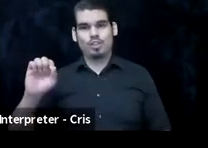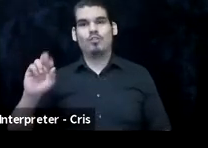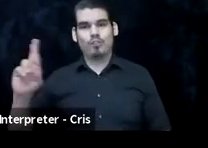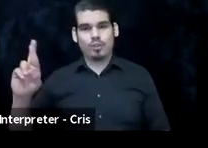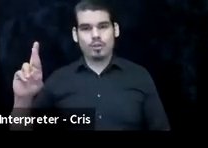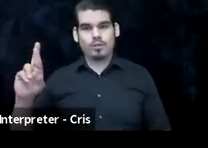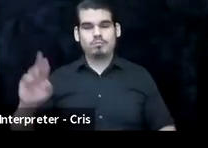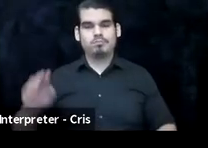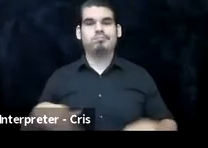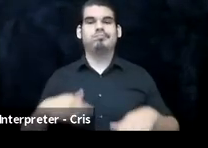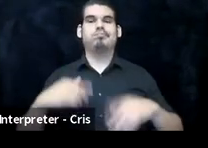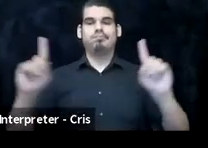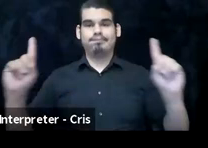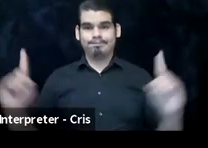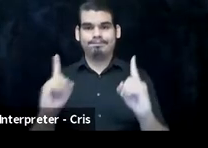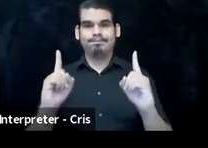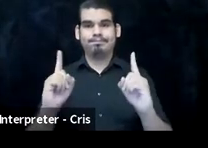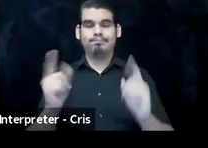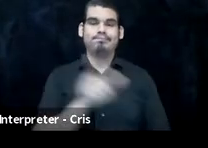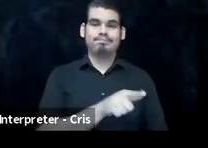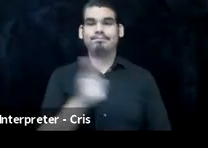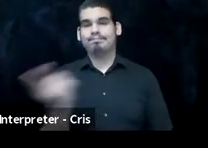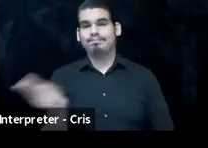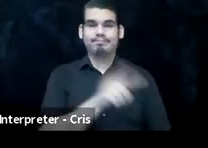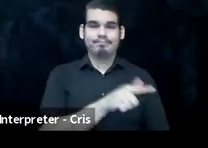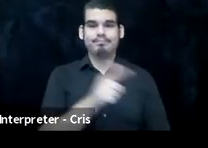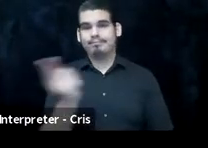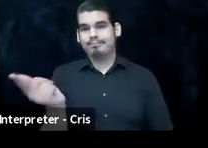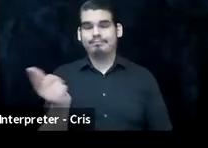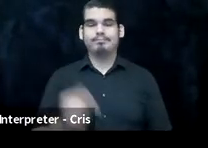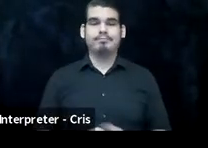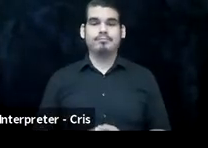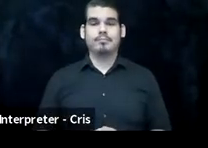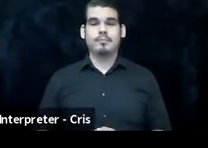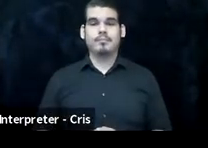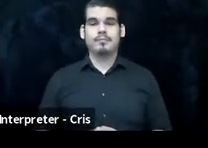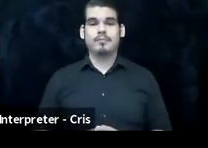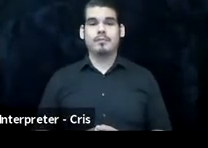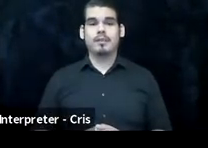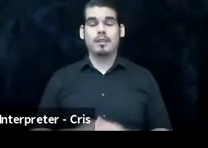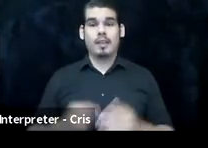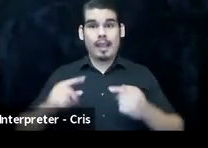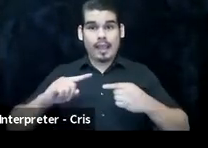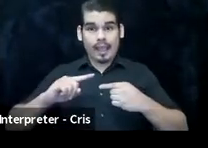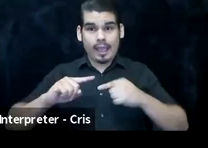Katherine Squire: Debate is either going to end when you know we can alternate anymore so, for example, like.